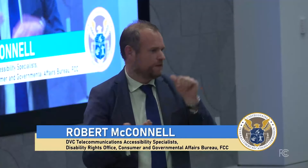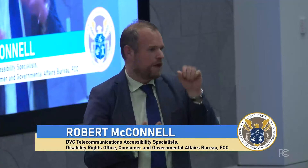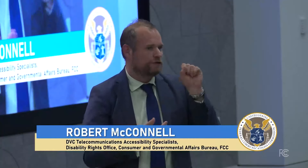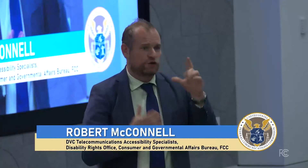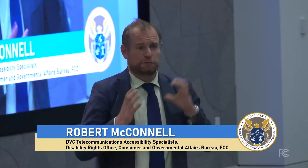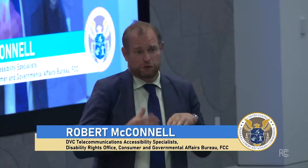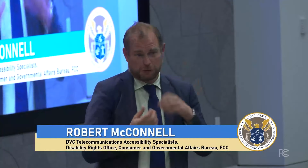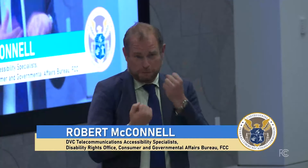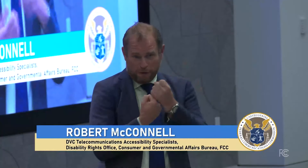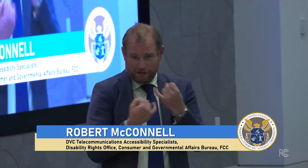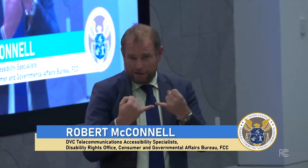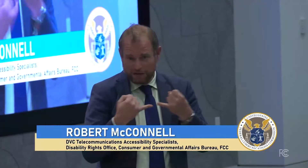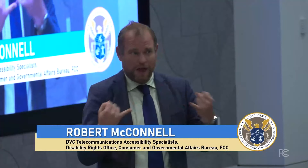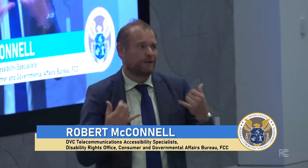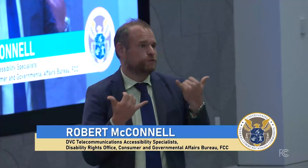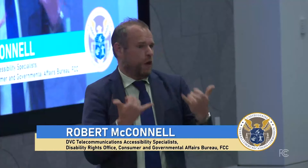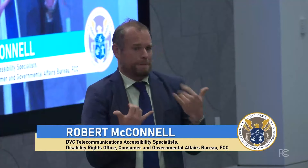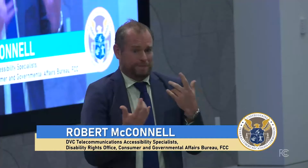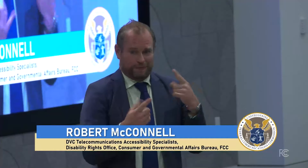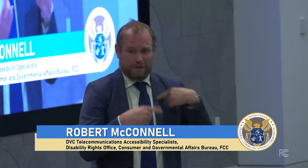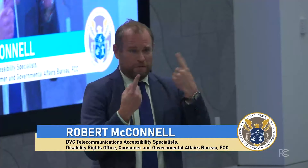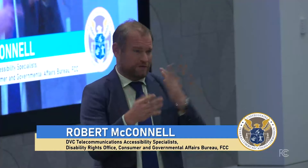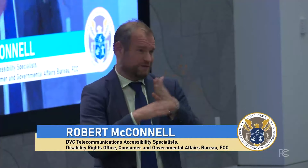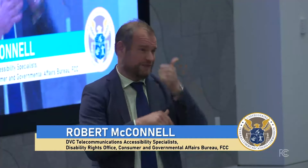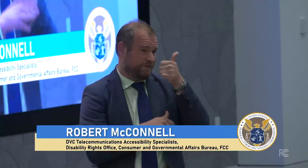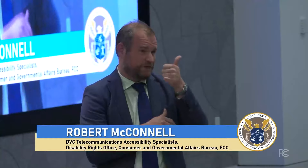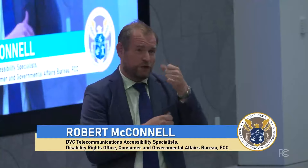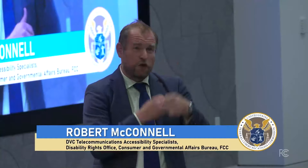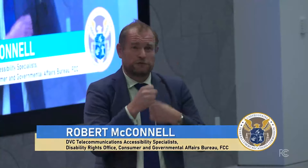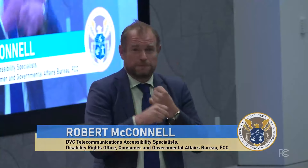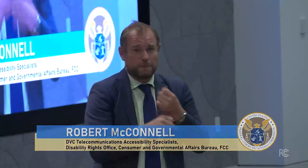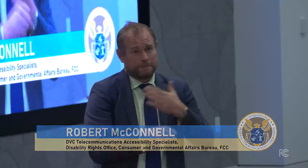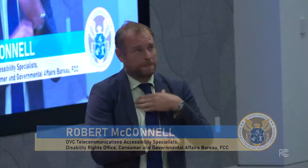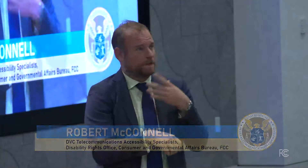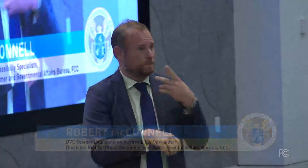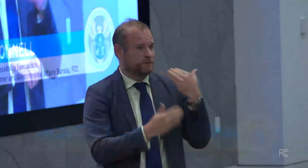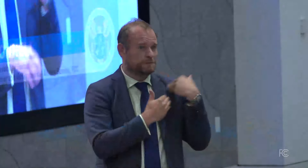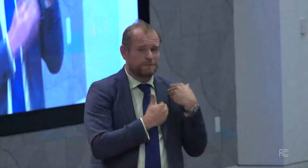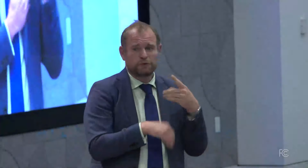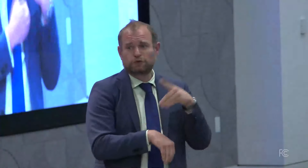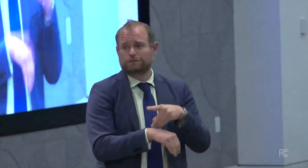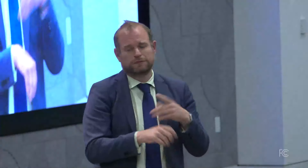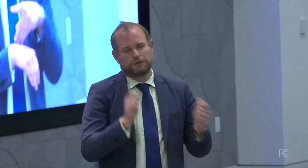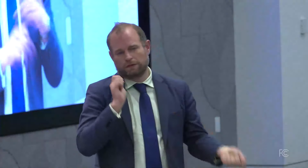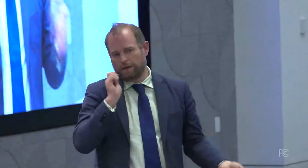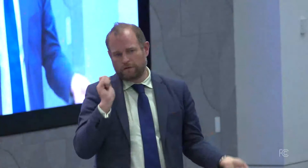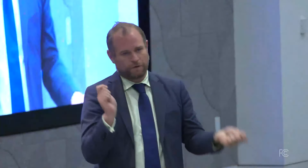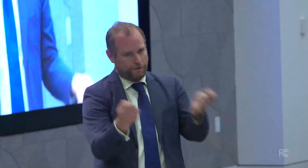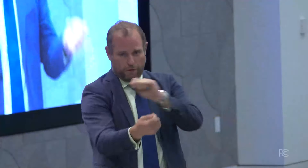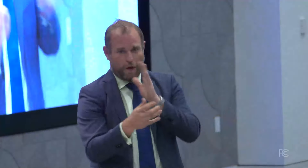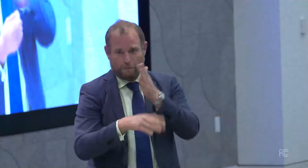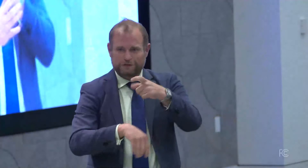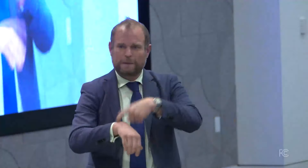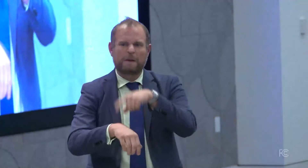BLUE TIE. AND I'VE BEEN HERE AT THE FCC NOW FOR 10 YEARS.